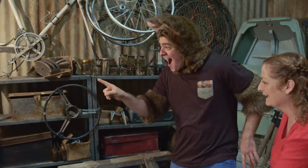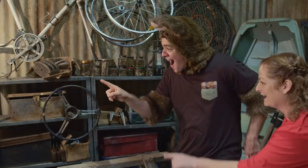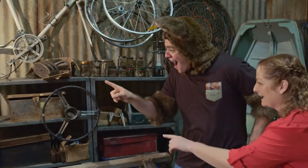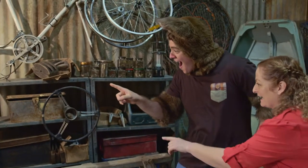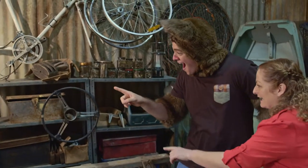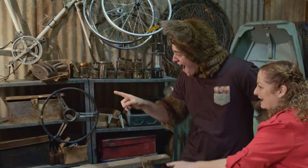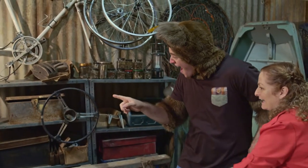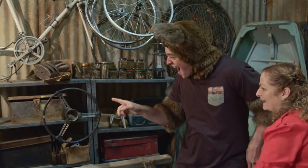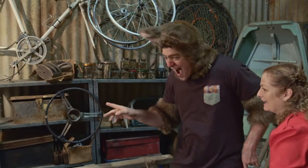Oh!